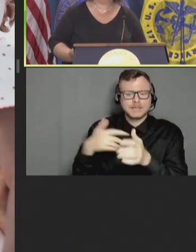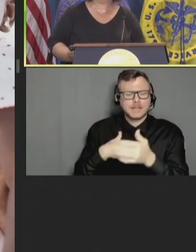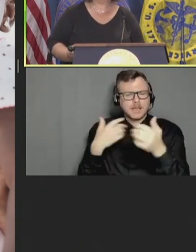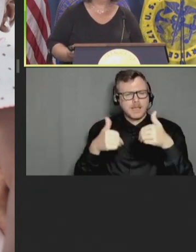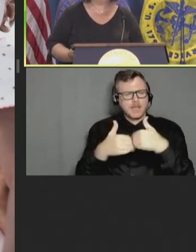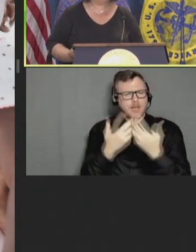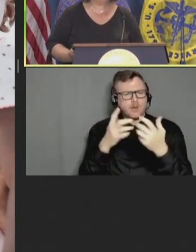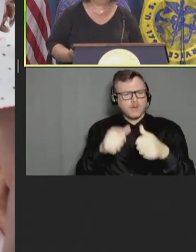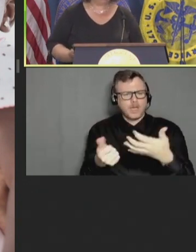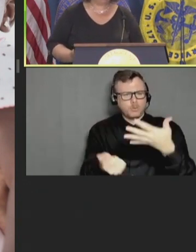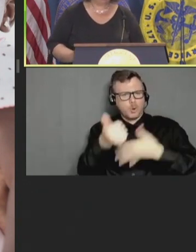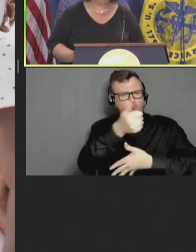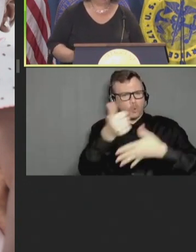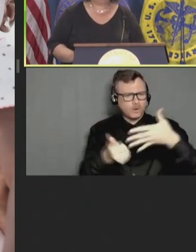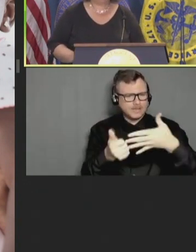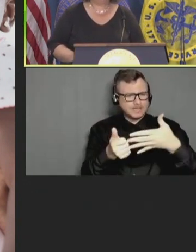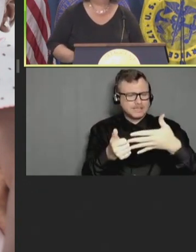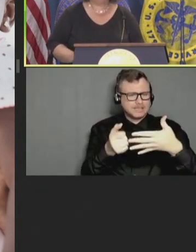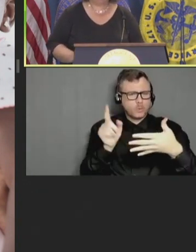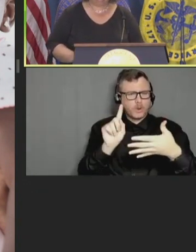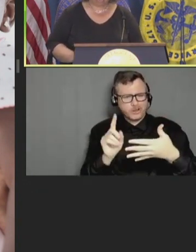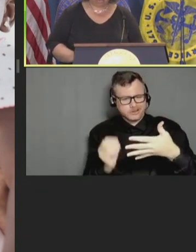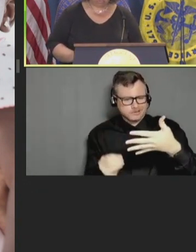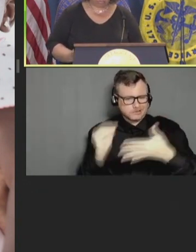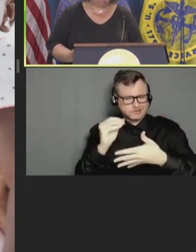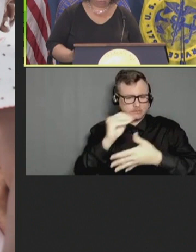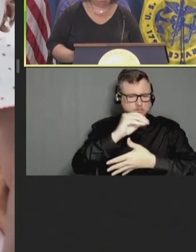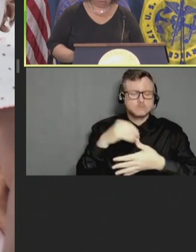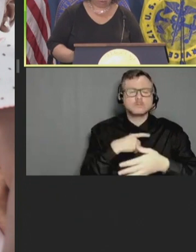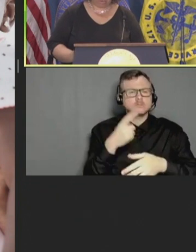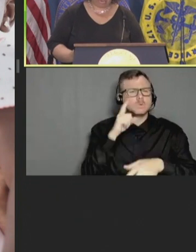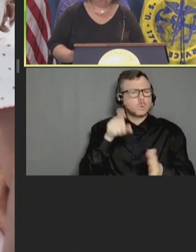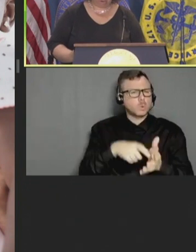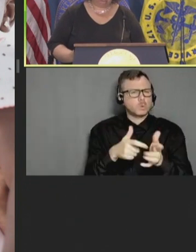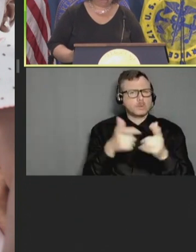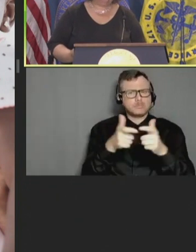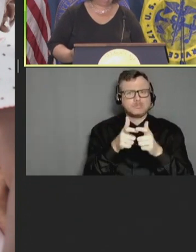what to prioritize. Obviously, we're seeing huge issues and needs around mental health,